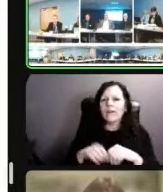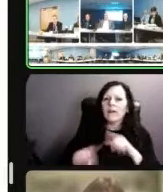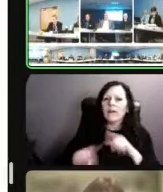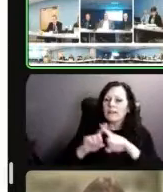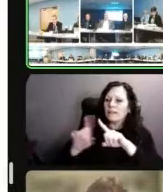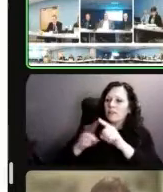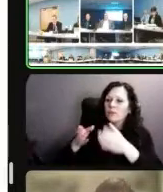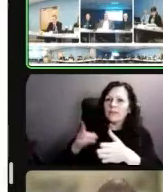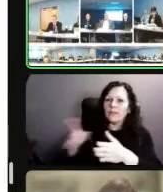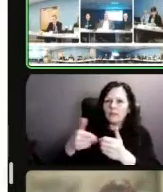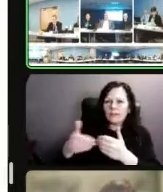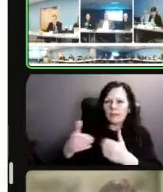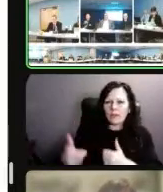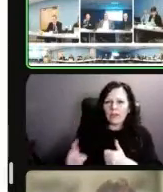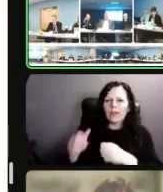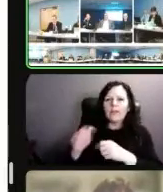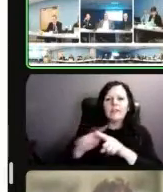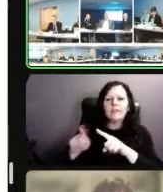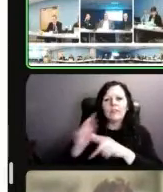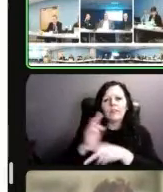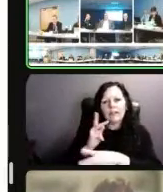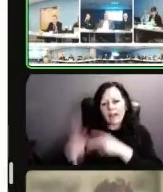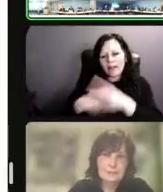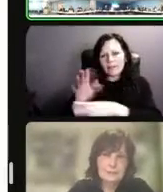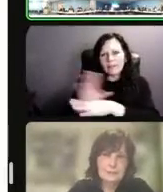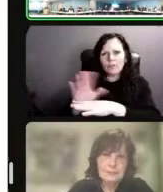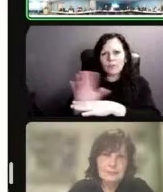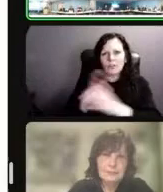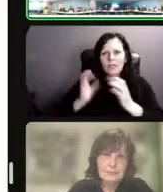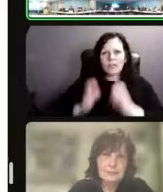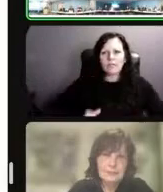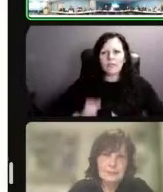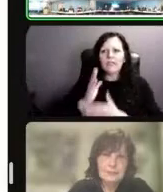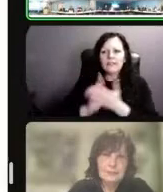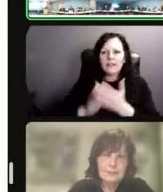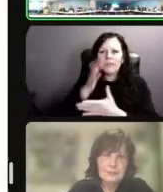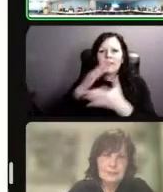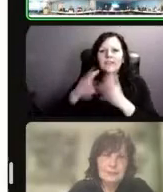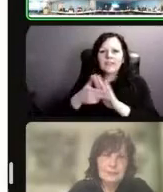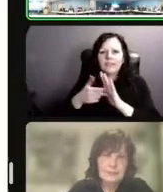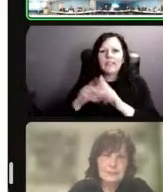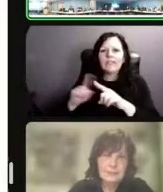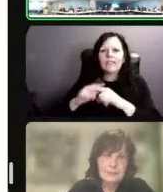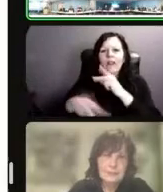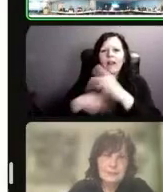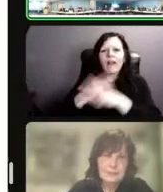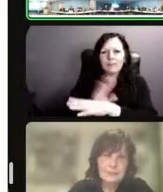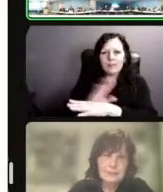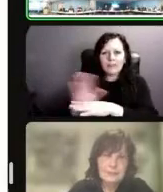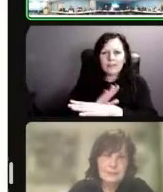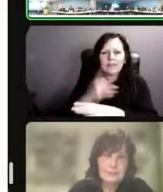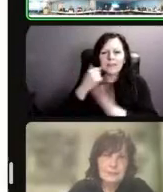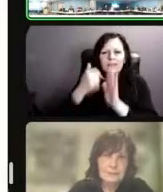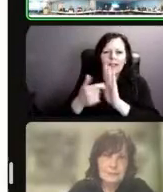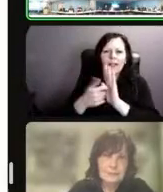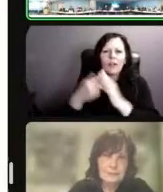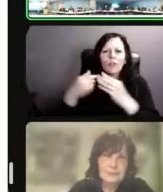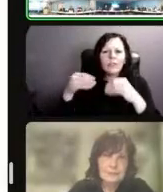HAPPEN CURRENTLY BUT THE FUTURE SALEM COULD STRUCTURE IT SIMILARLY THERE'S DIFFERENT WAYS THEY